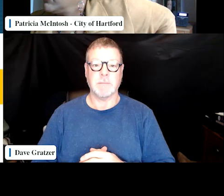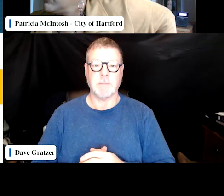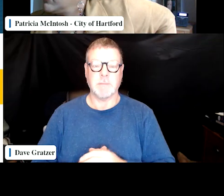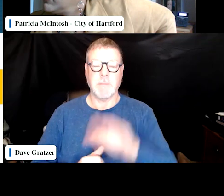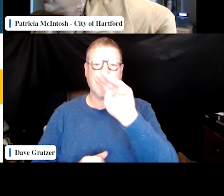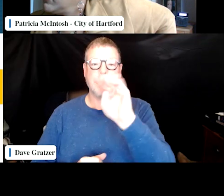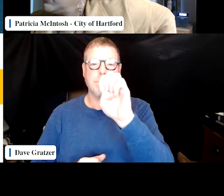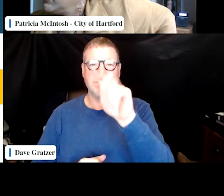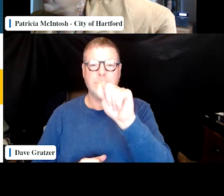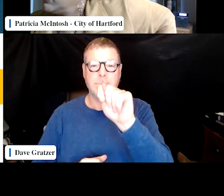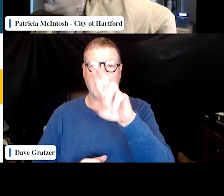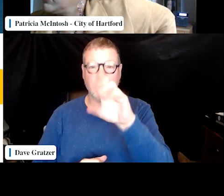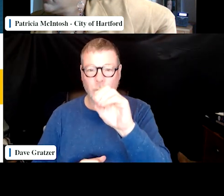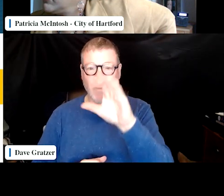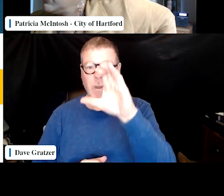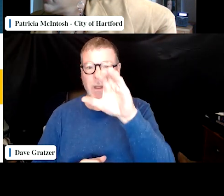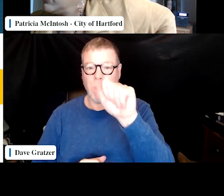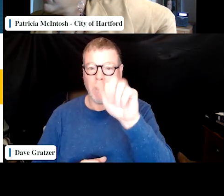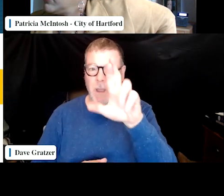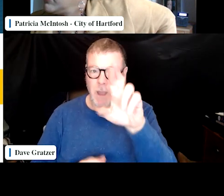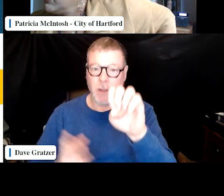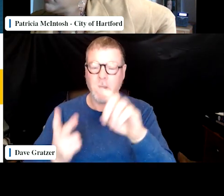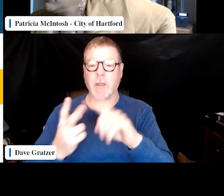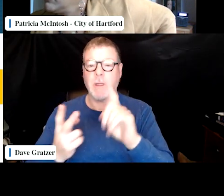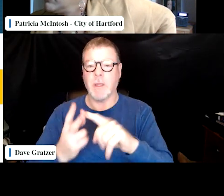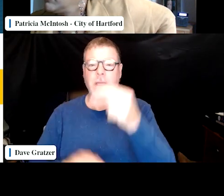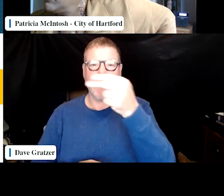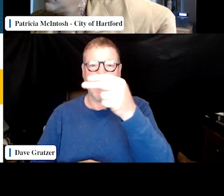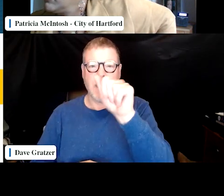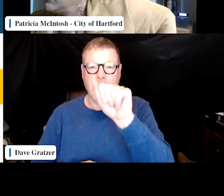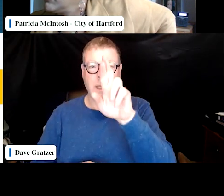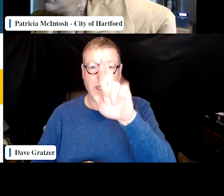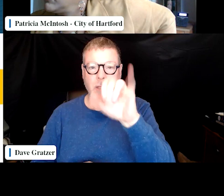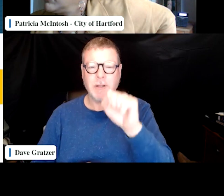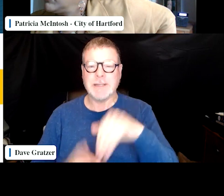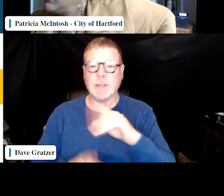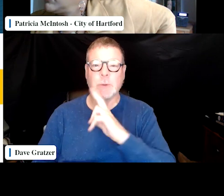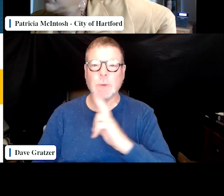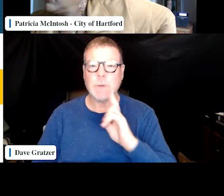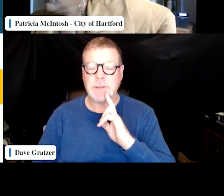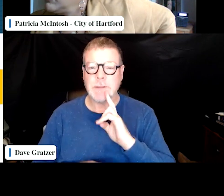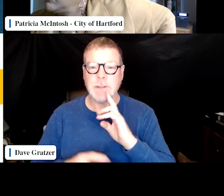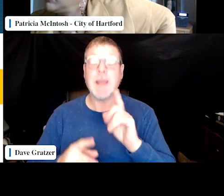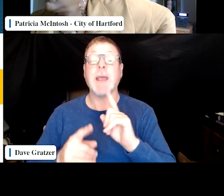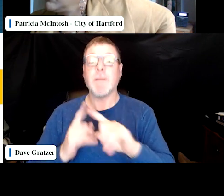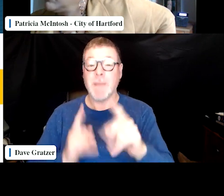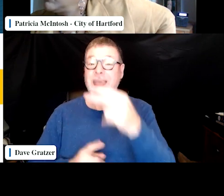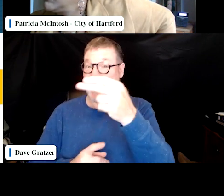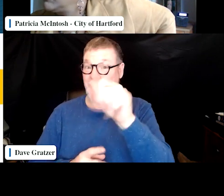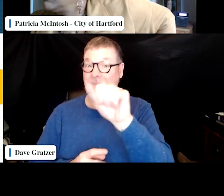or Harris in Houston Health. But I do know Harris in Houston